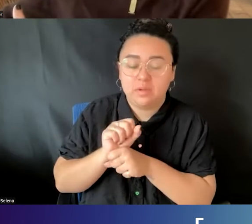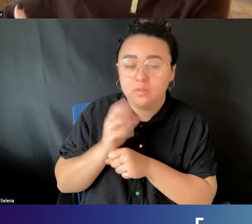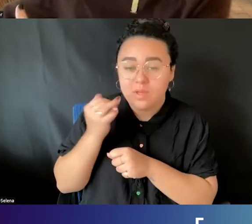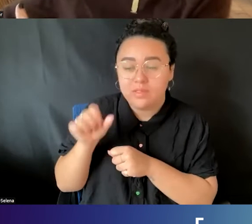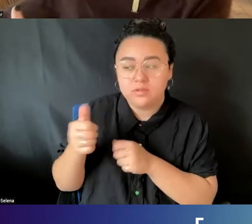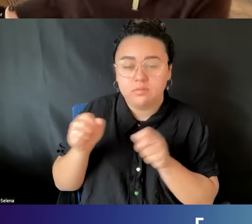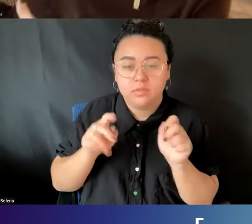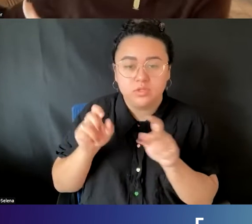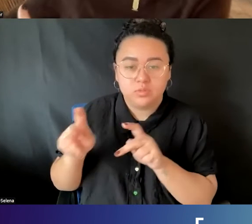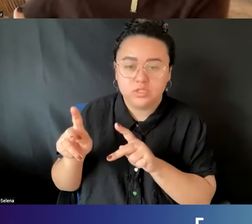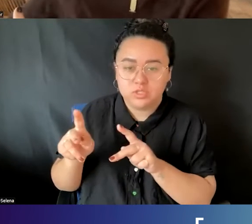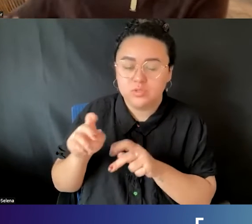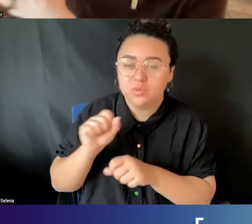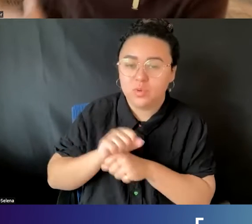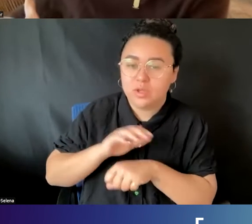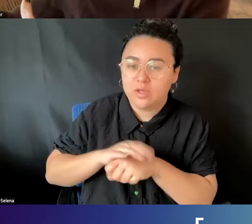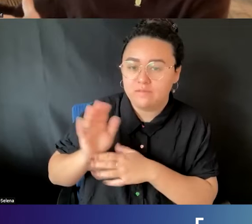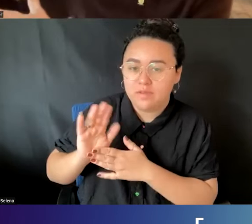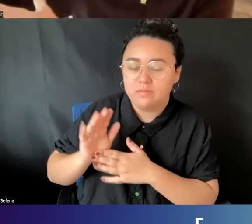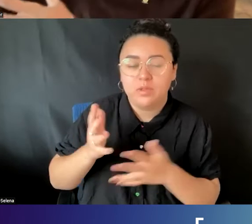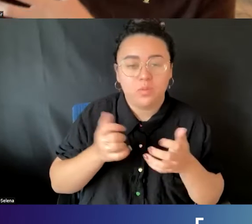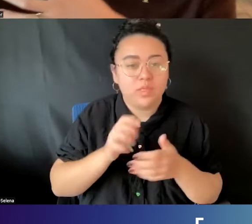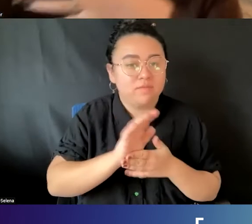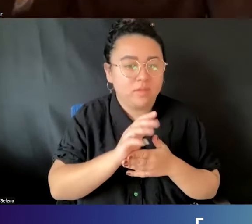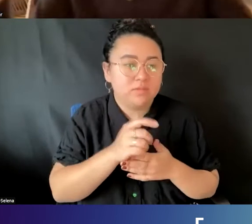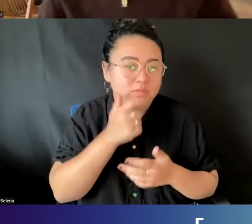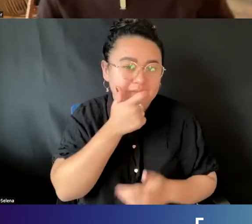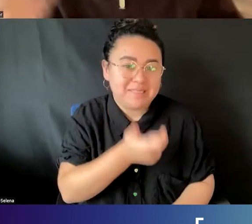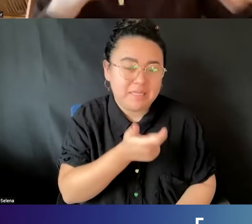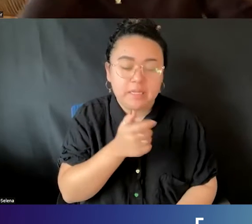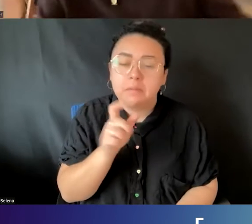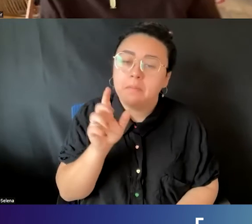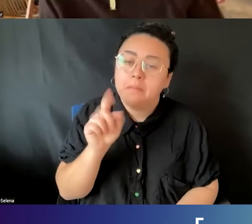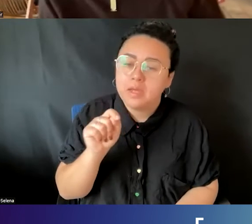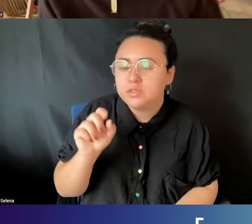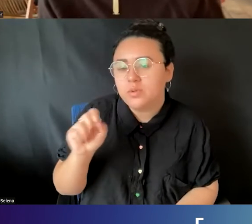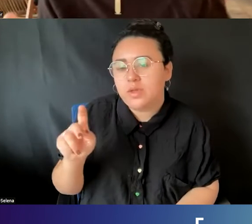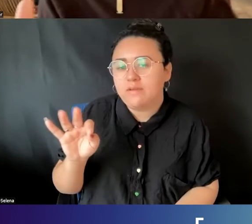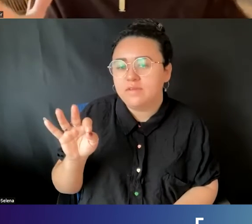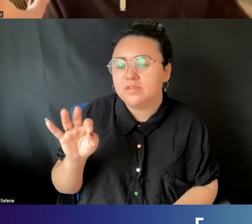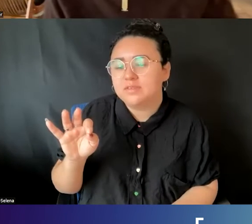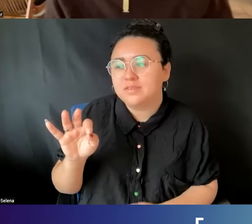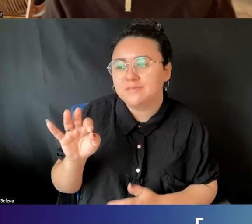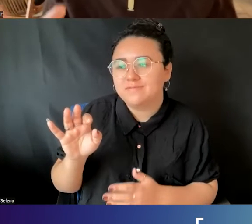to be working on films or because, you know, you want the film scene, but like would be okay if it's only within certain constraints,